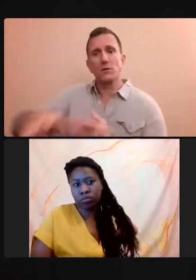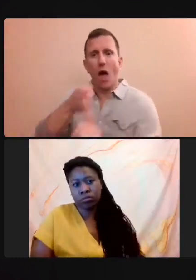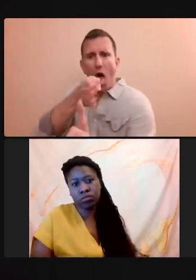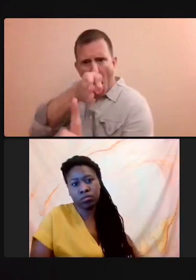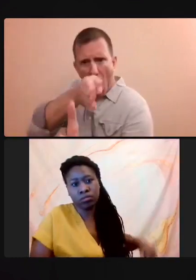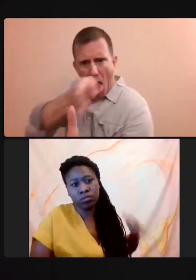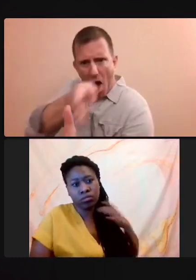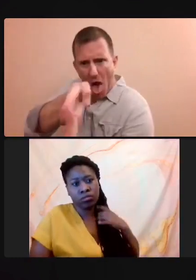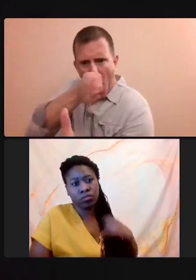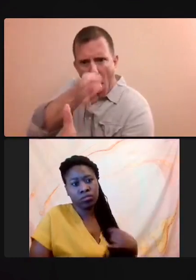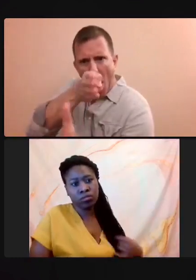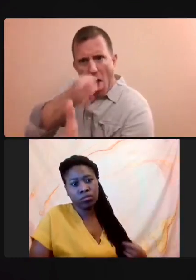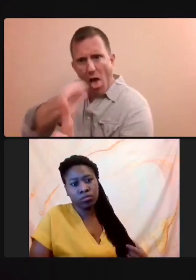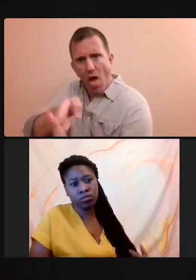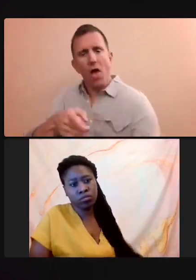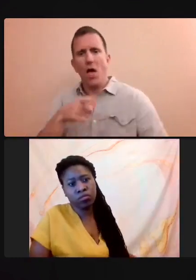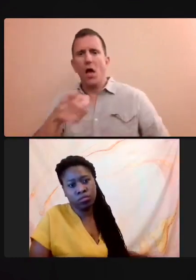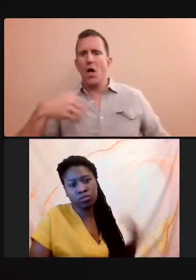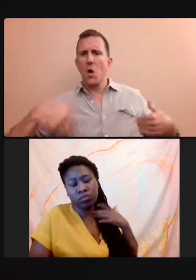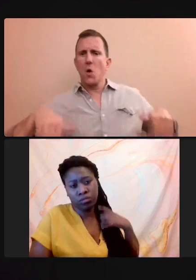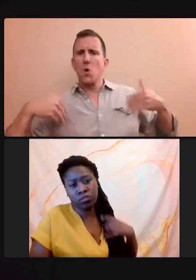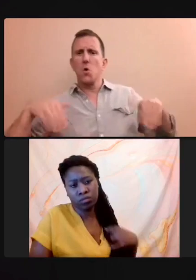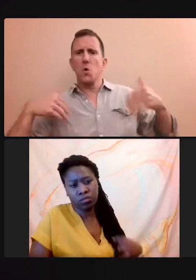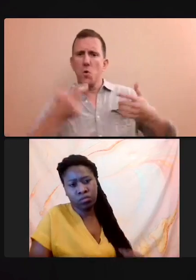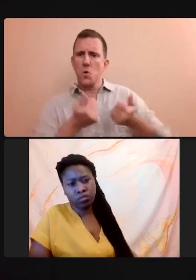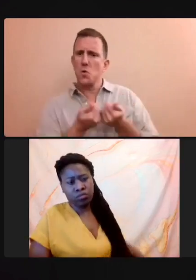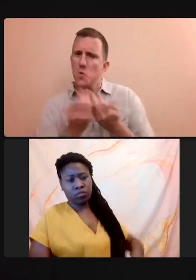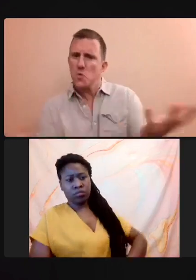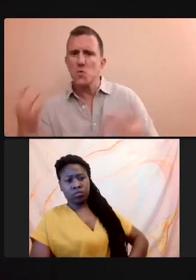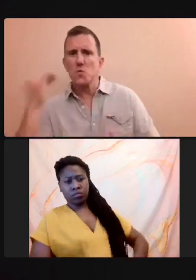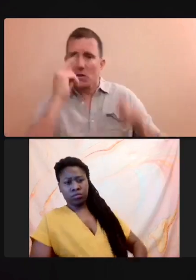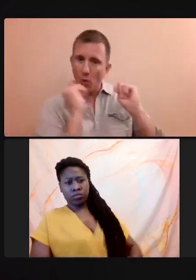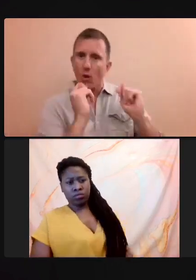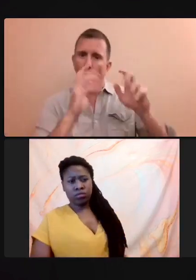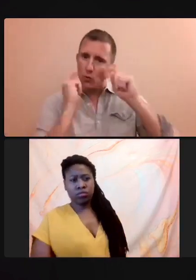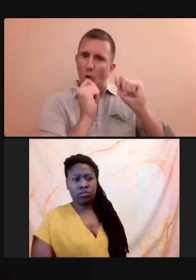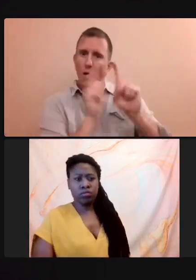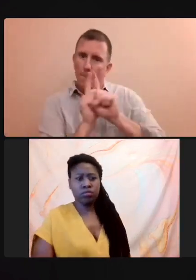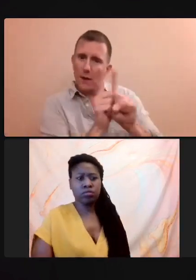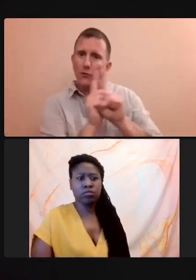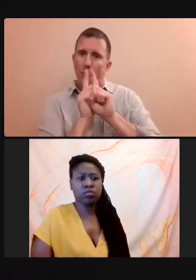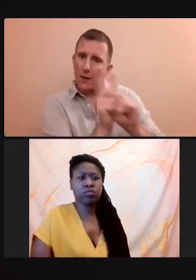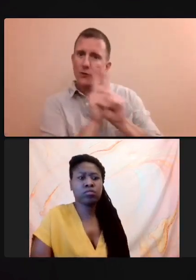So when I'm thinking about mentoring, let's say that there's a deaf person